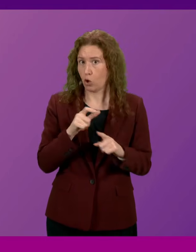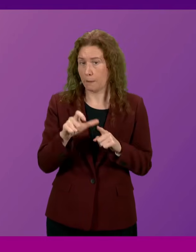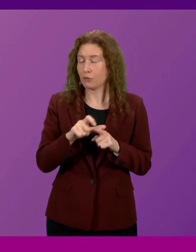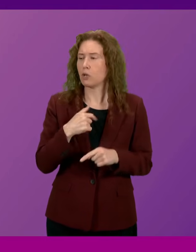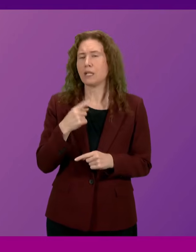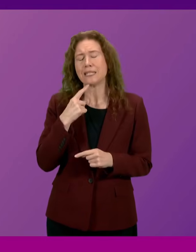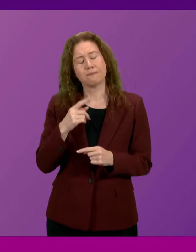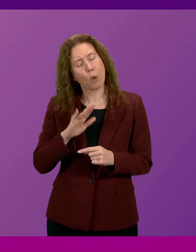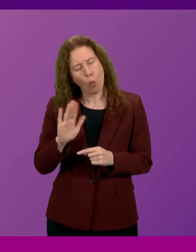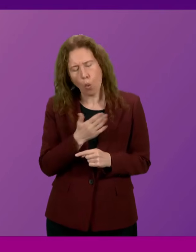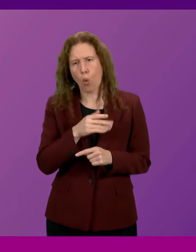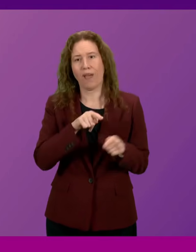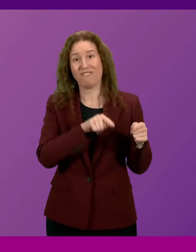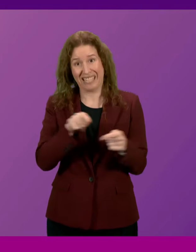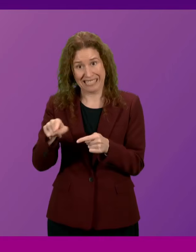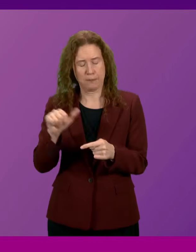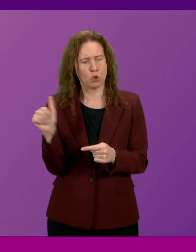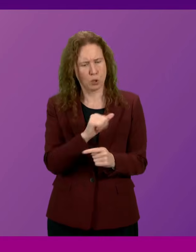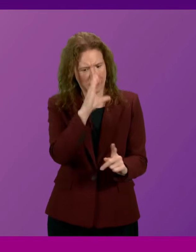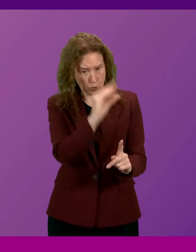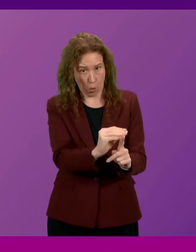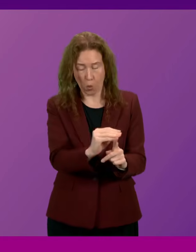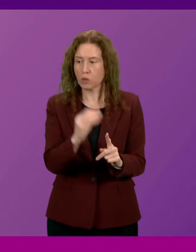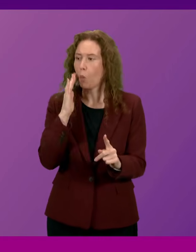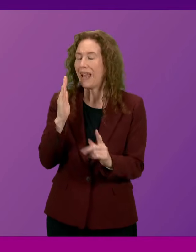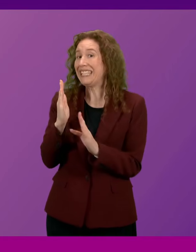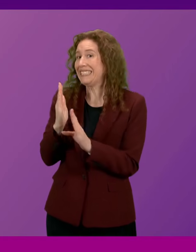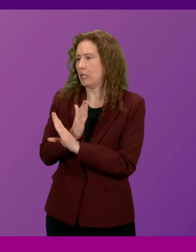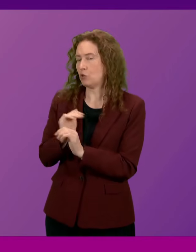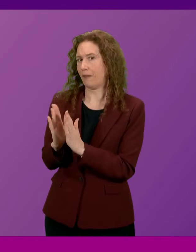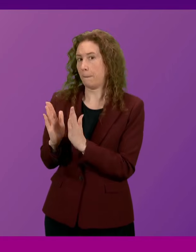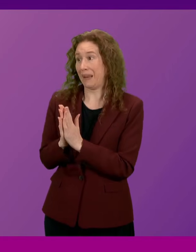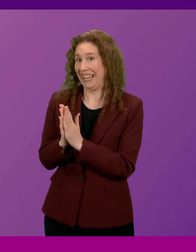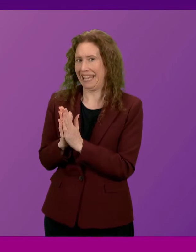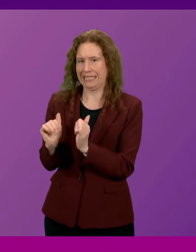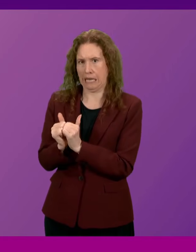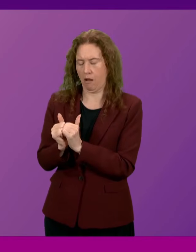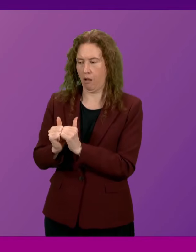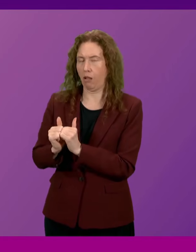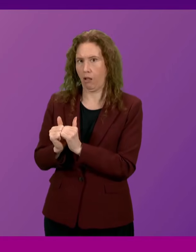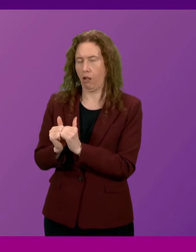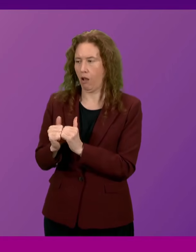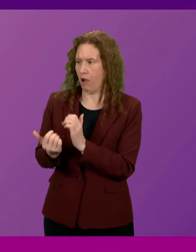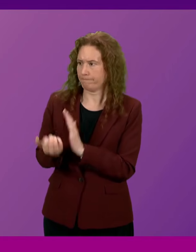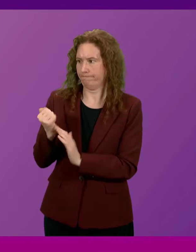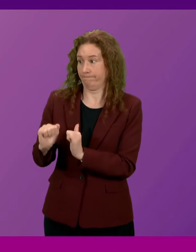be told—must be told—when secretive plea deals are struck in criminal cases. To be fair, the